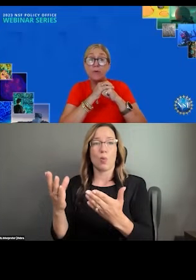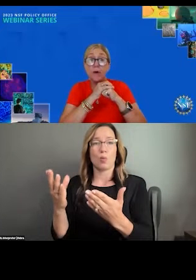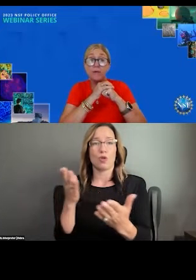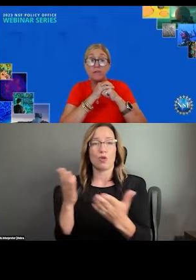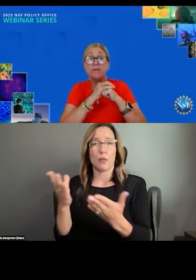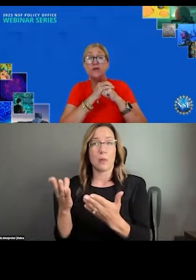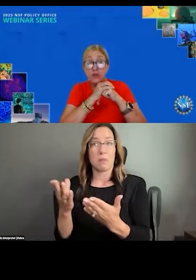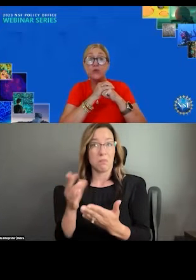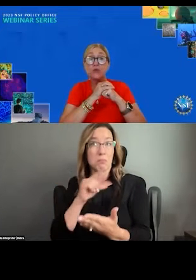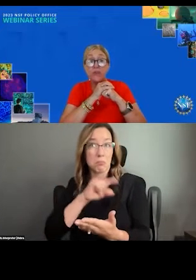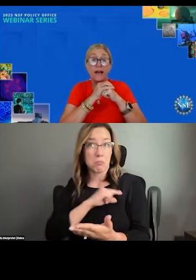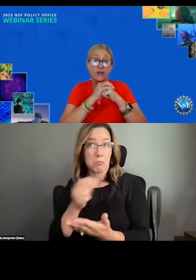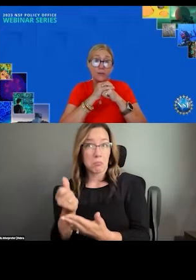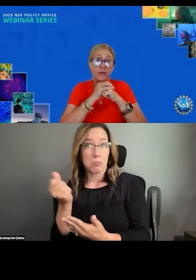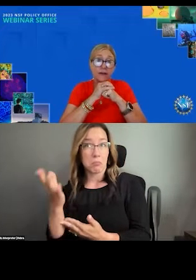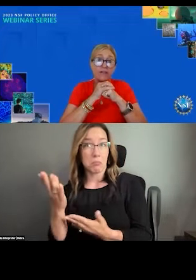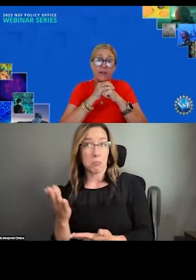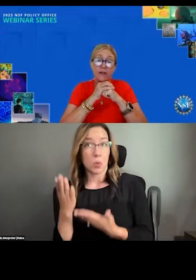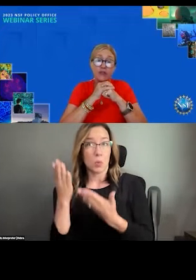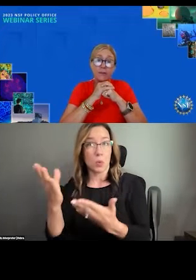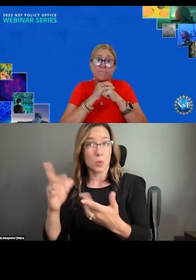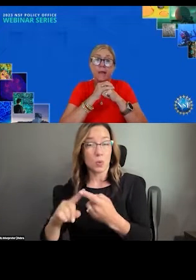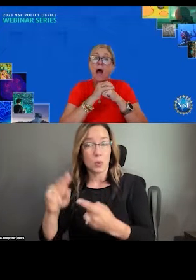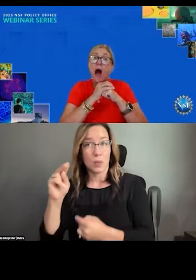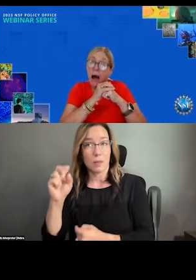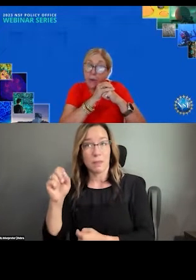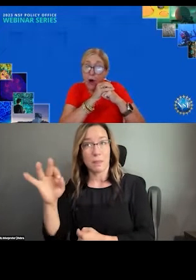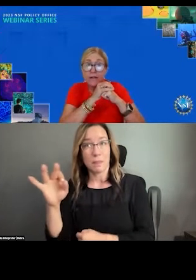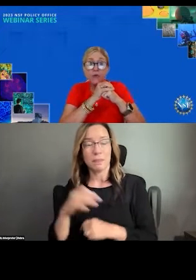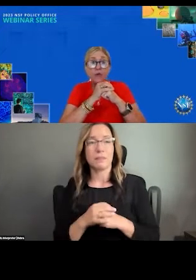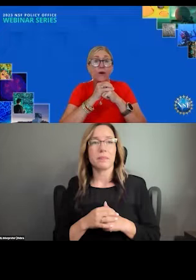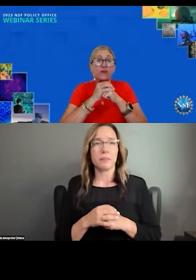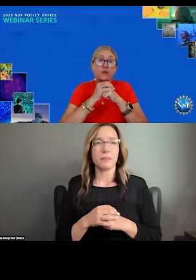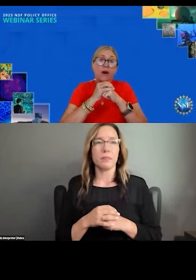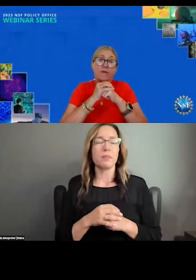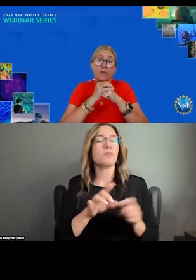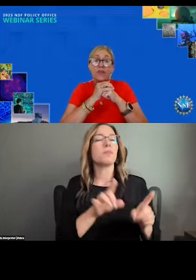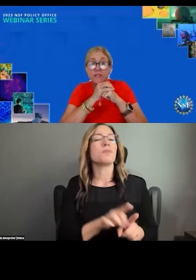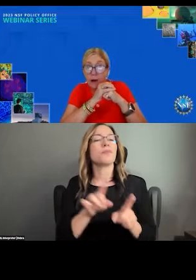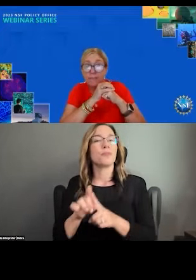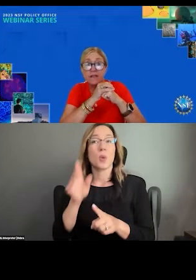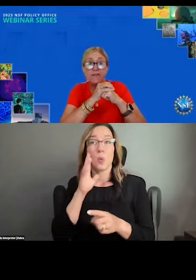proposals to the National Science Foundation. I'm also going to cover the types of